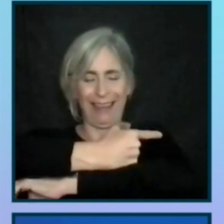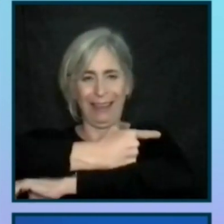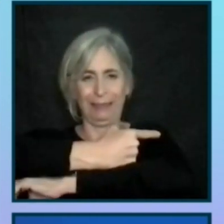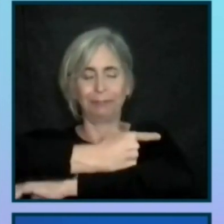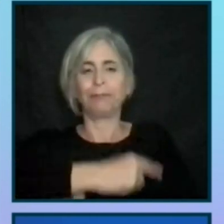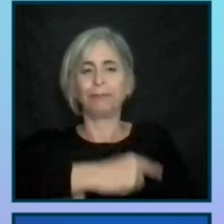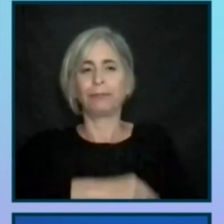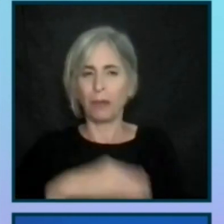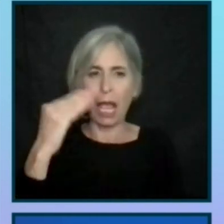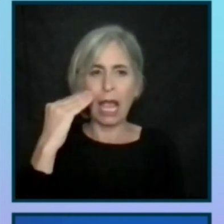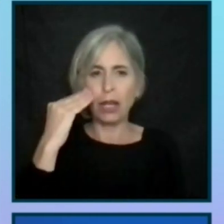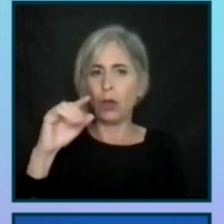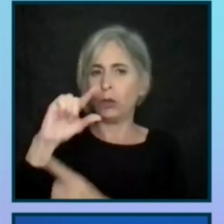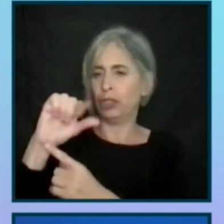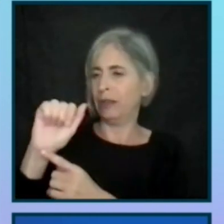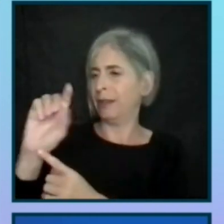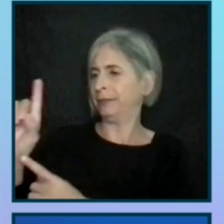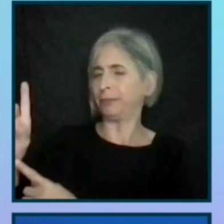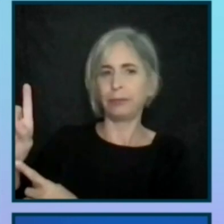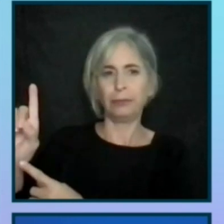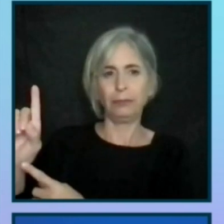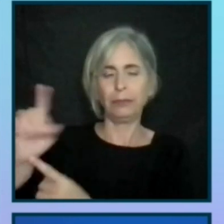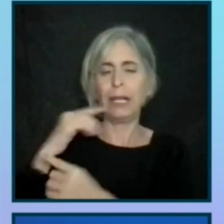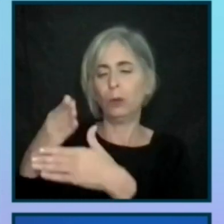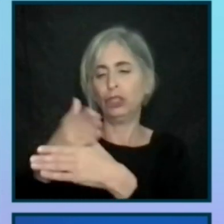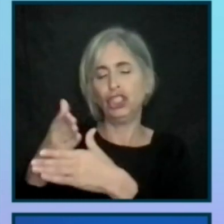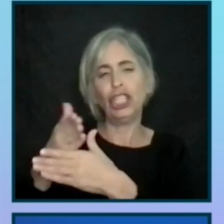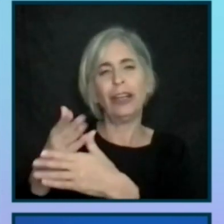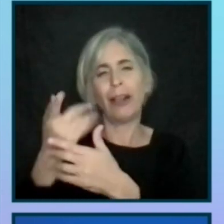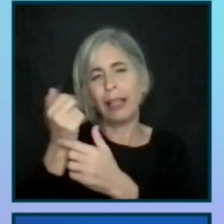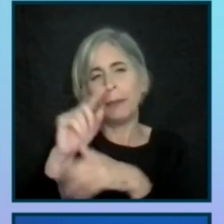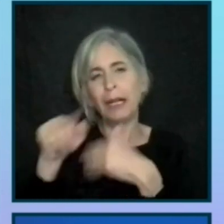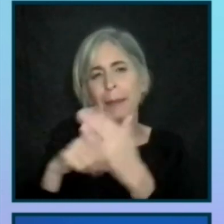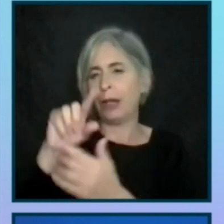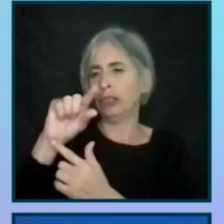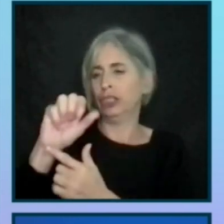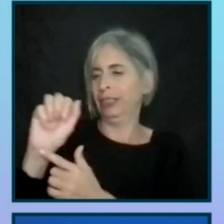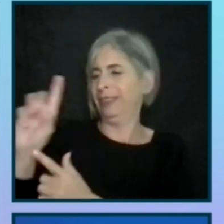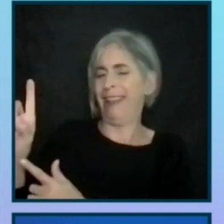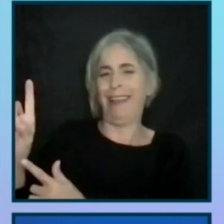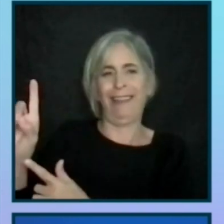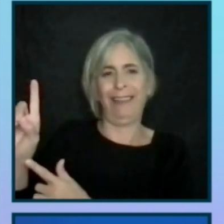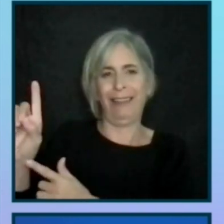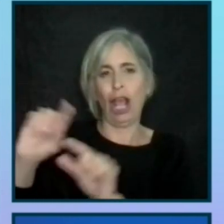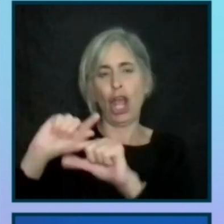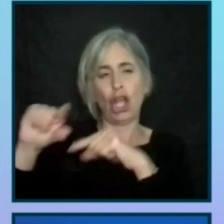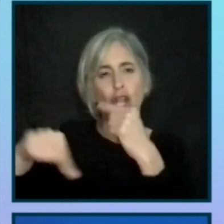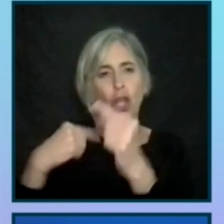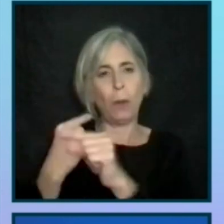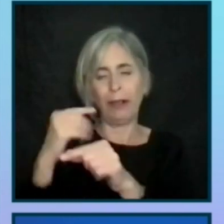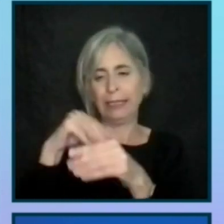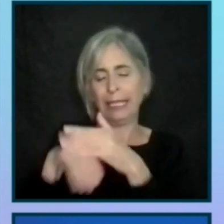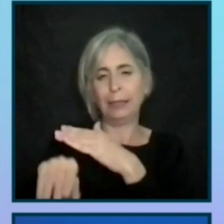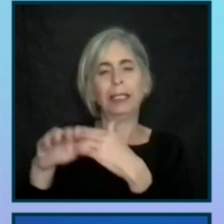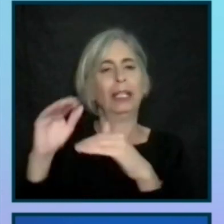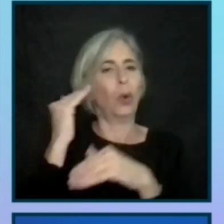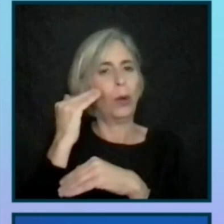but for those that aren't aware, I'm gonna just share a little bit about GAAD, Global Accessibility Awareness Day, we call it GAAD for short.